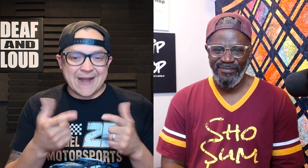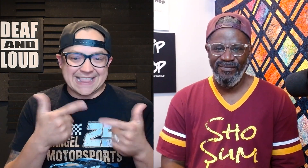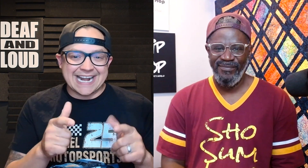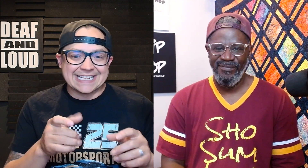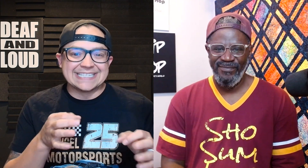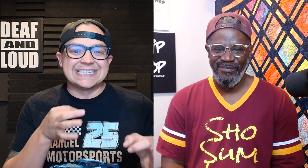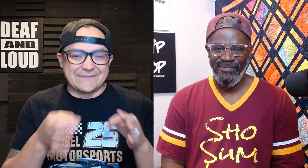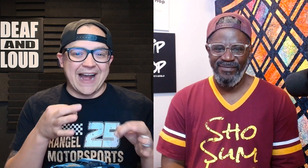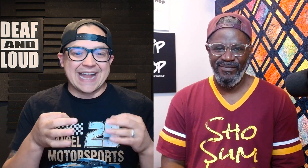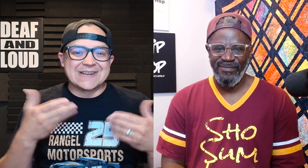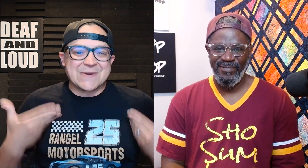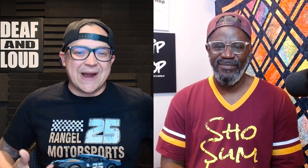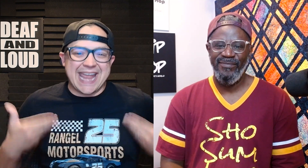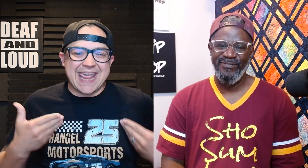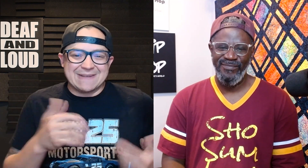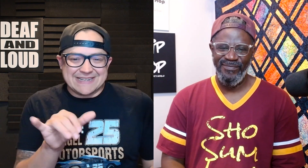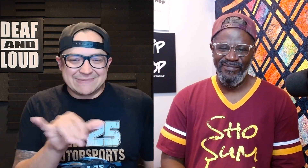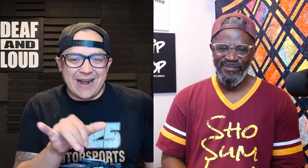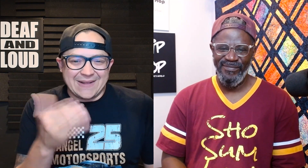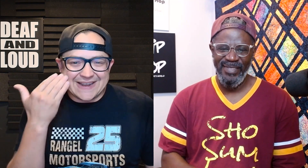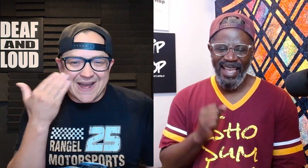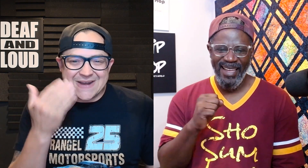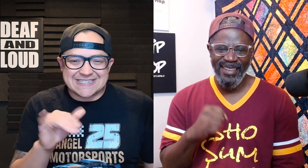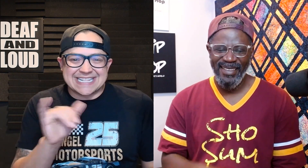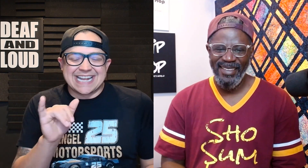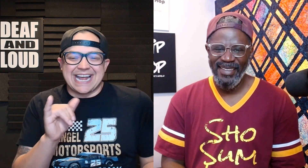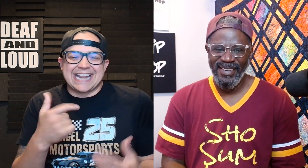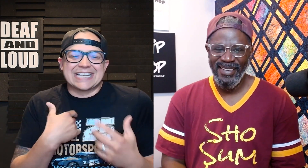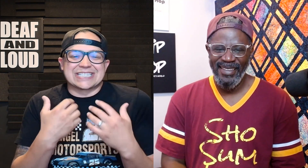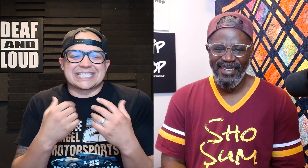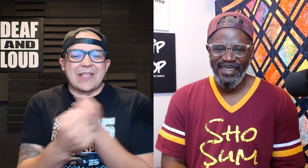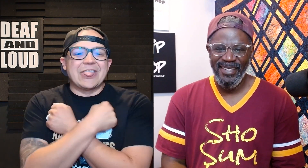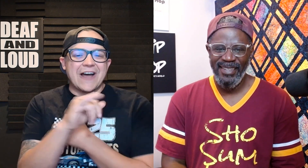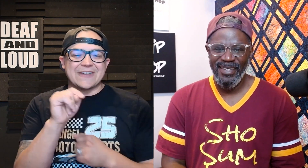I let it define who I am as well. You know, it's like I just love it.